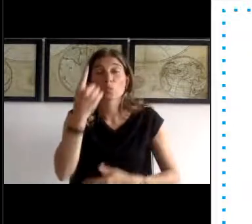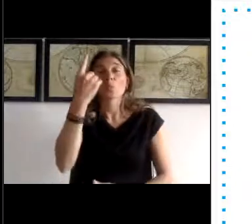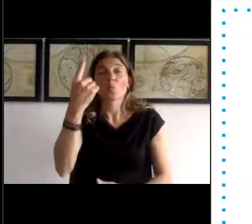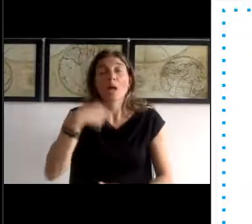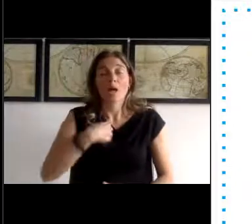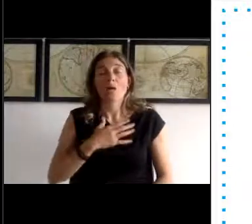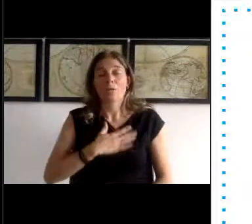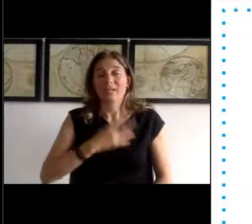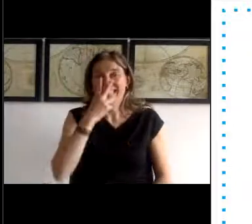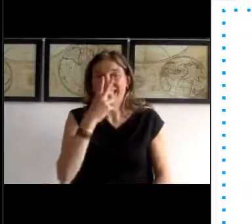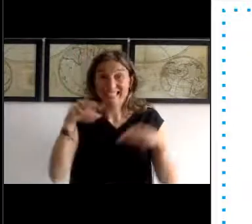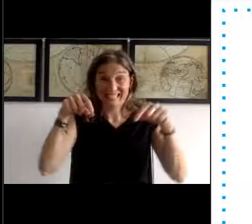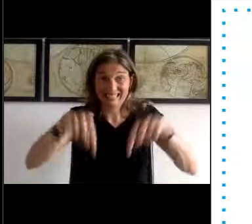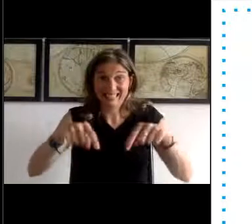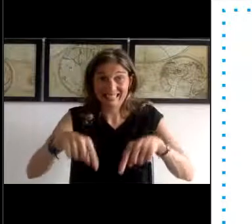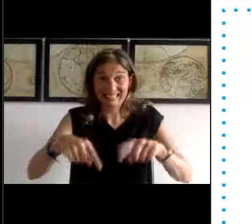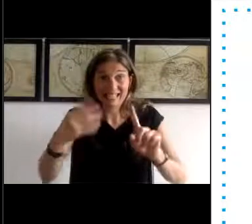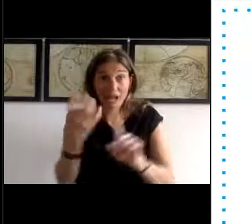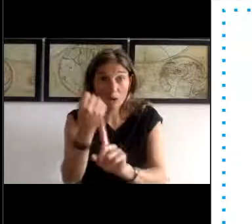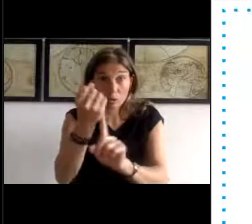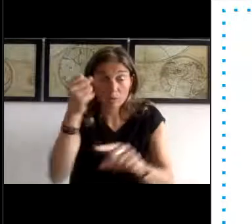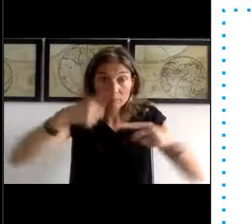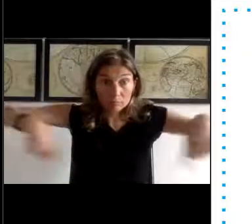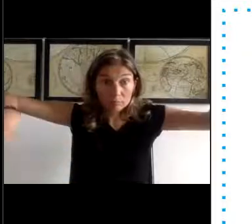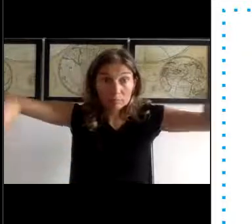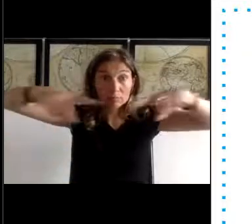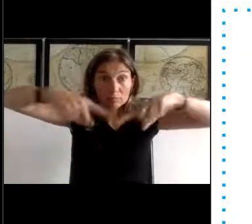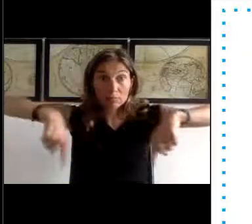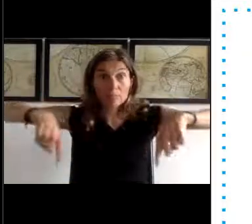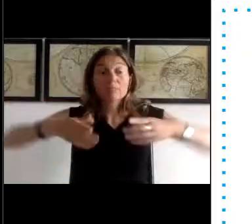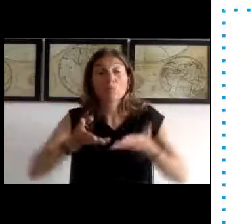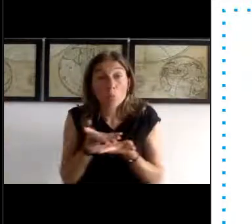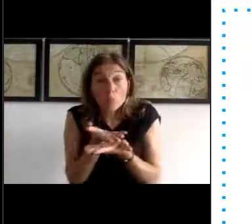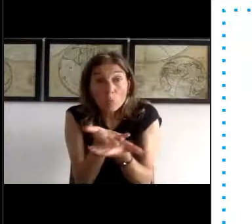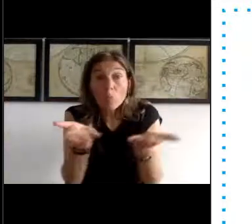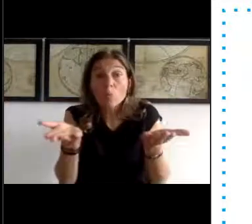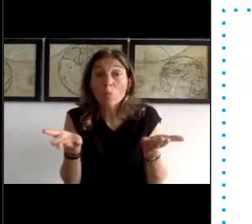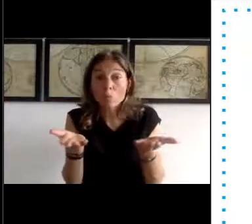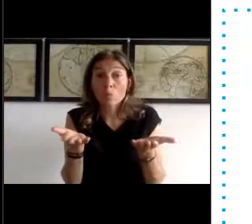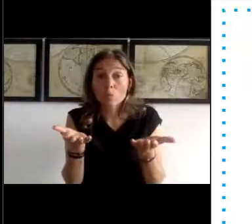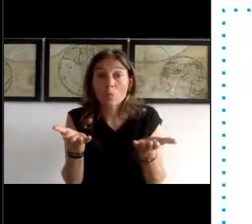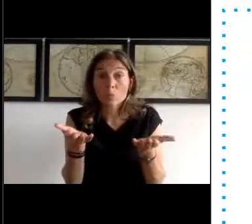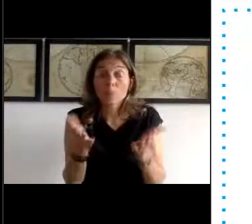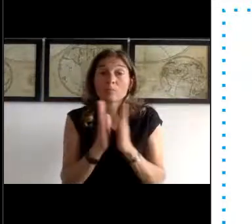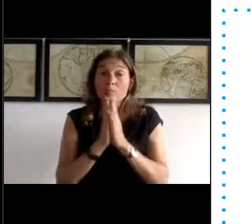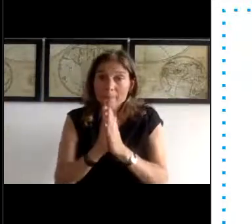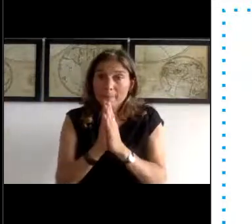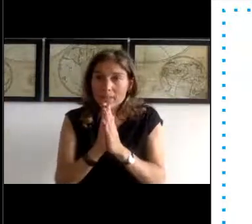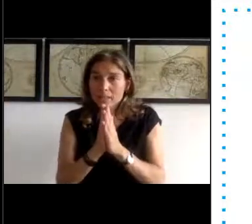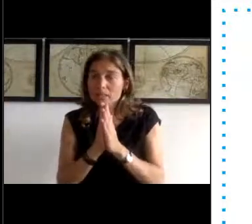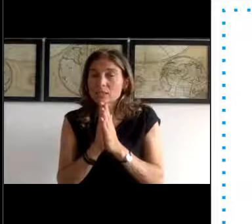By the way also covering the European Solidarity Corps. So Youth would be one strategy covering the two programmes